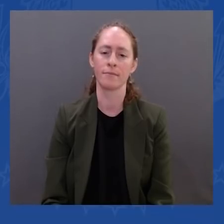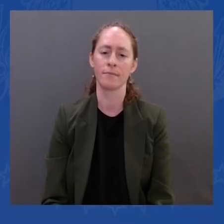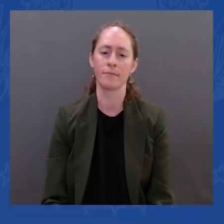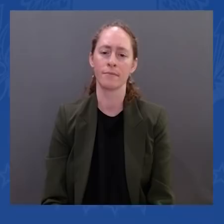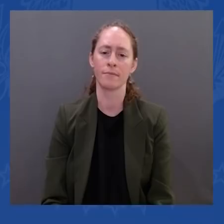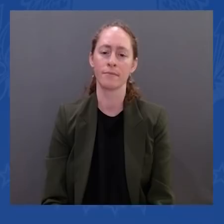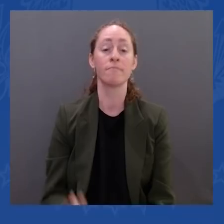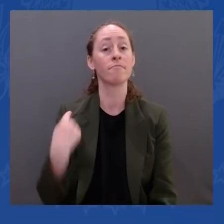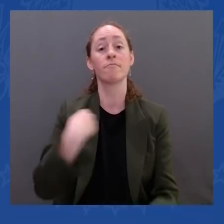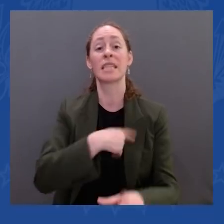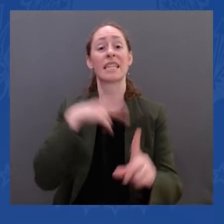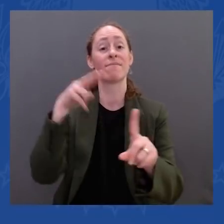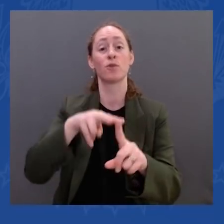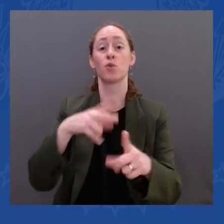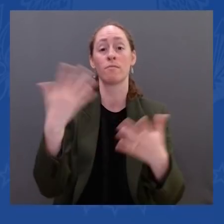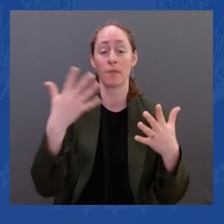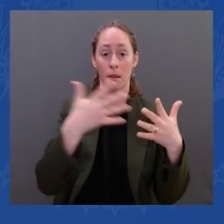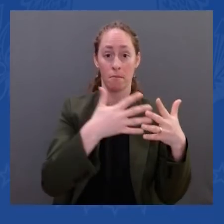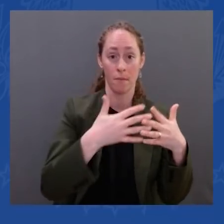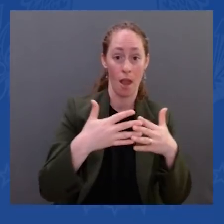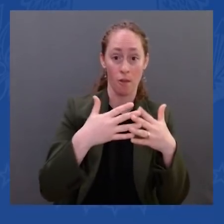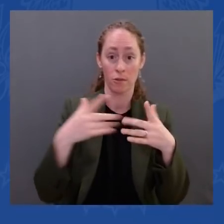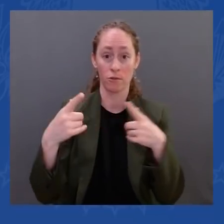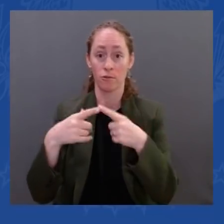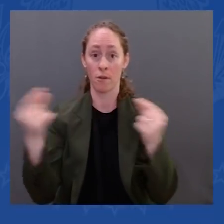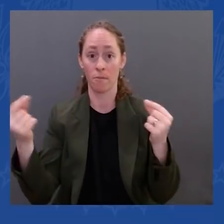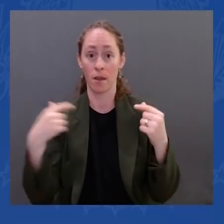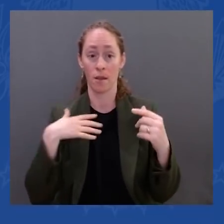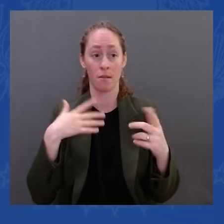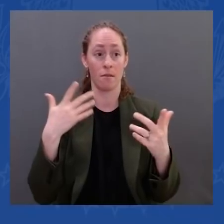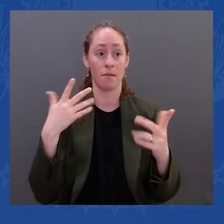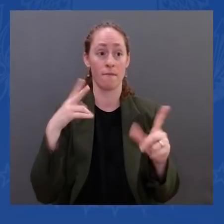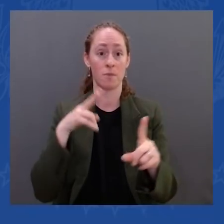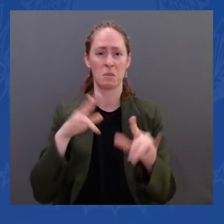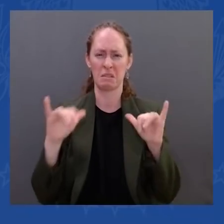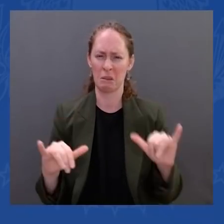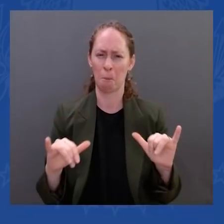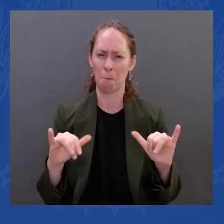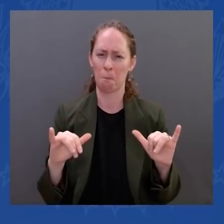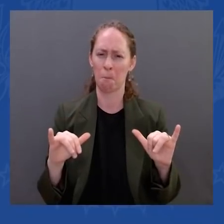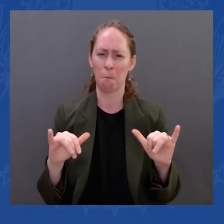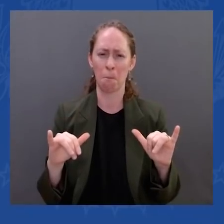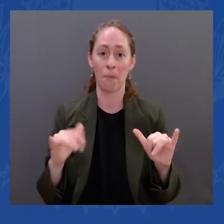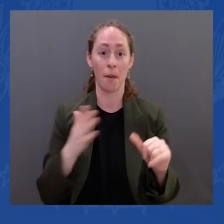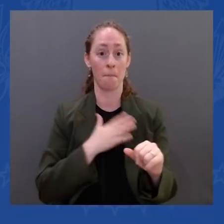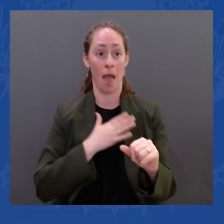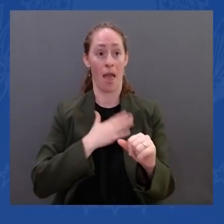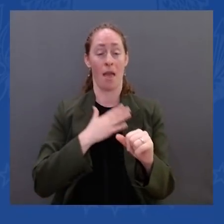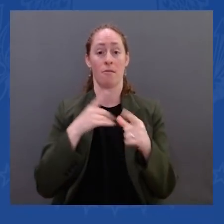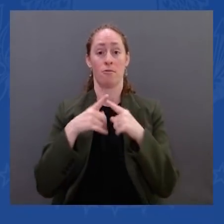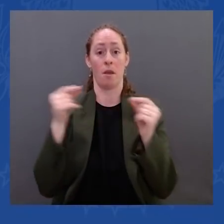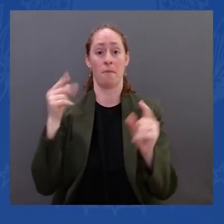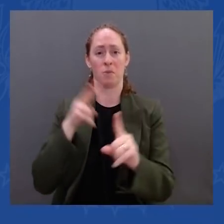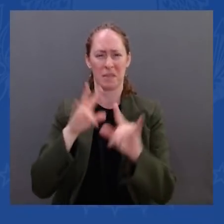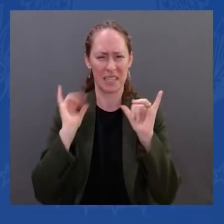And we asserted the importance of peace and stability of the Taiwan Straits,